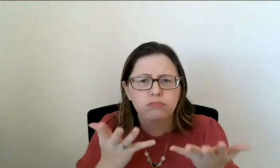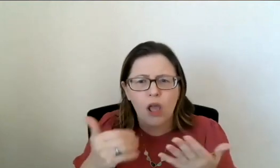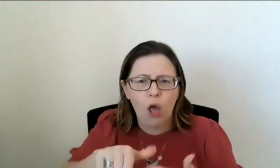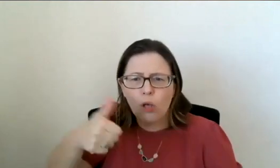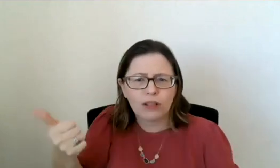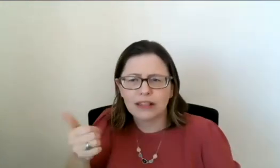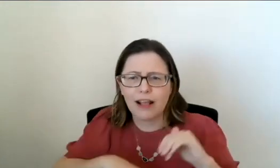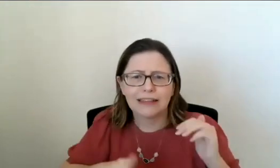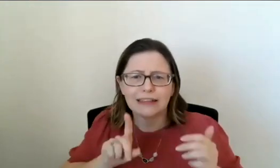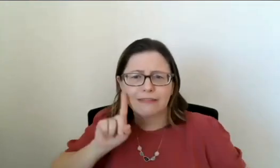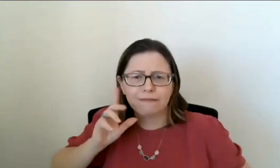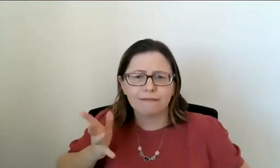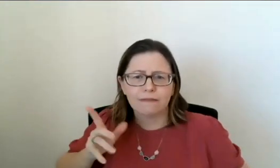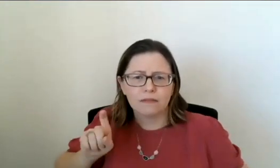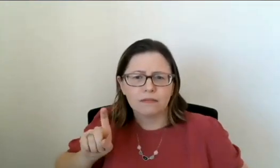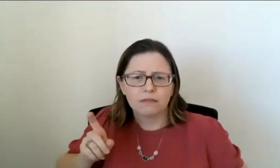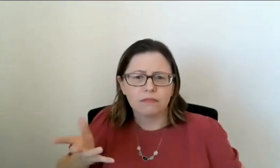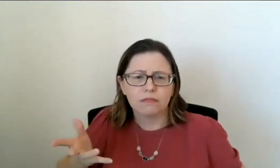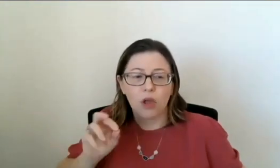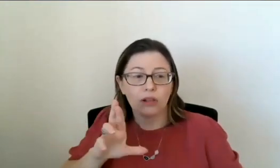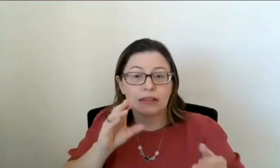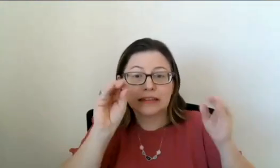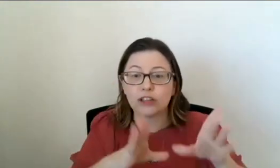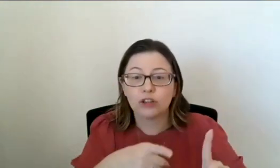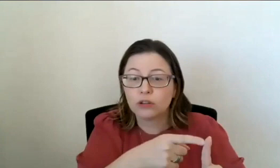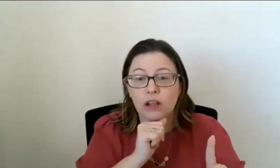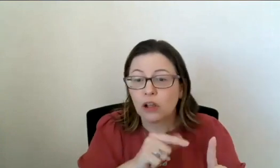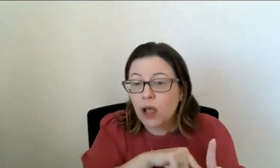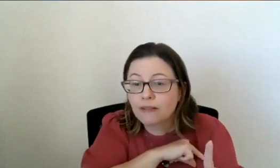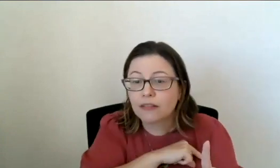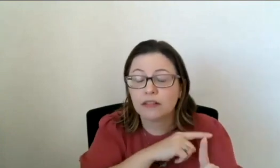Is it that my child has a learning disability or is it just that my child is deaf that you're